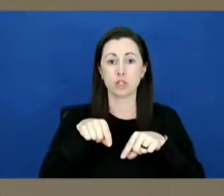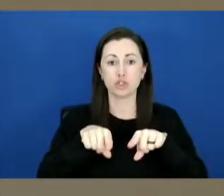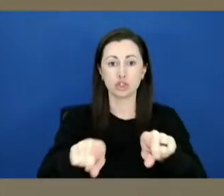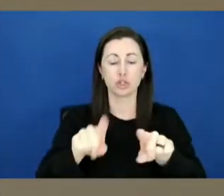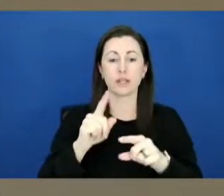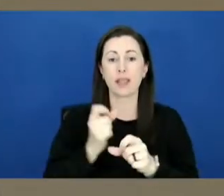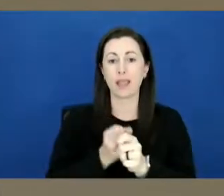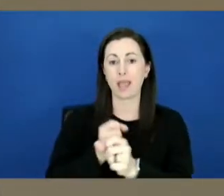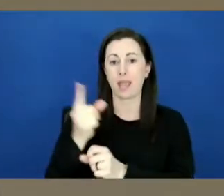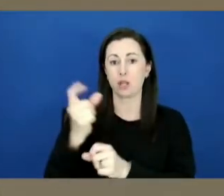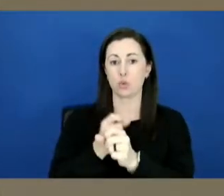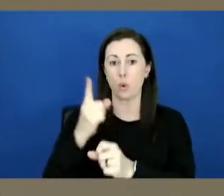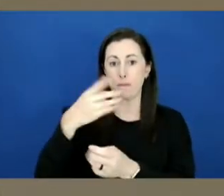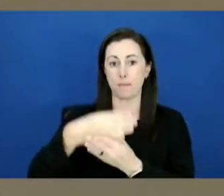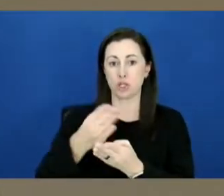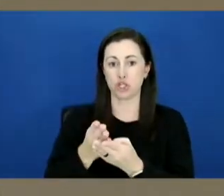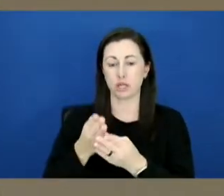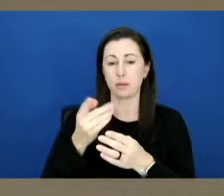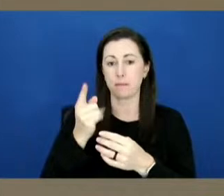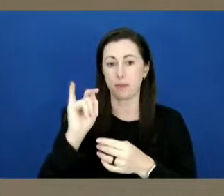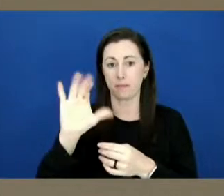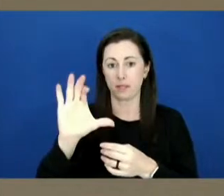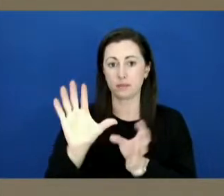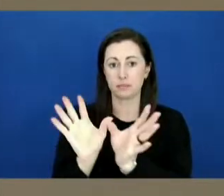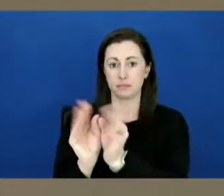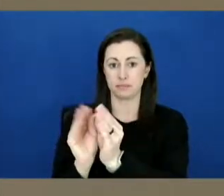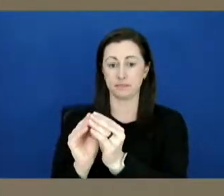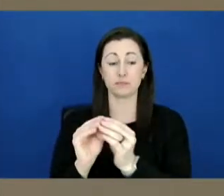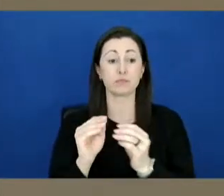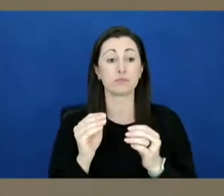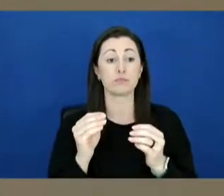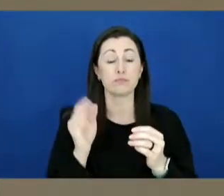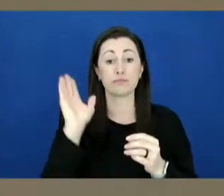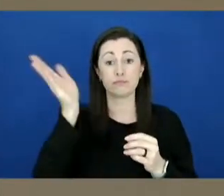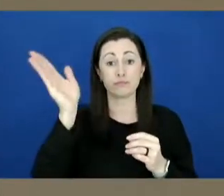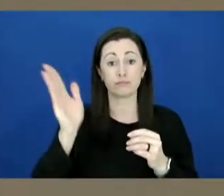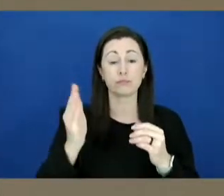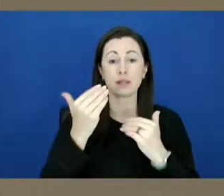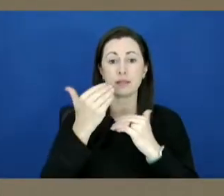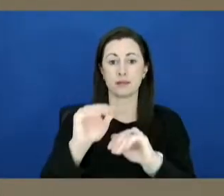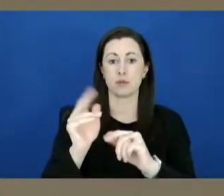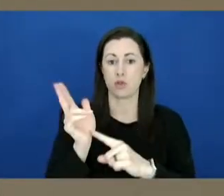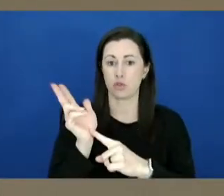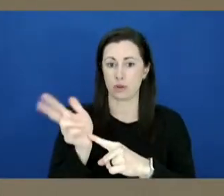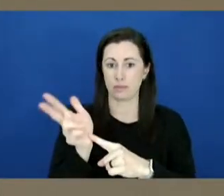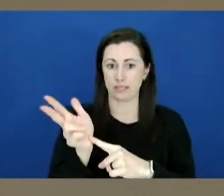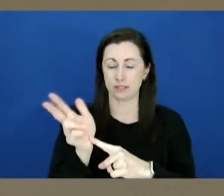MADE AT THE BOARD'S ANNUAL BUDGET PUBLIC HEARING.